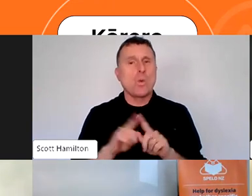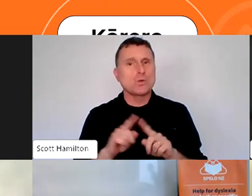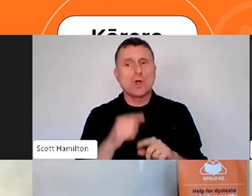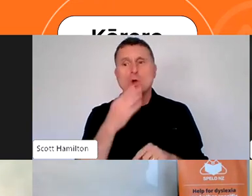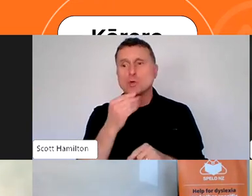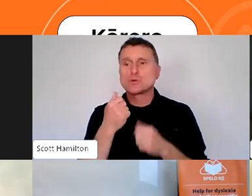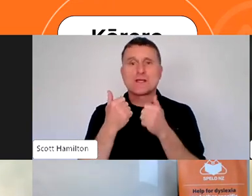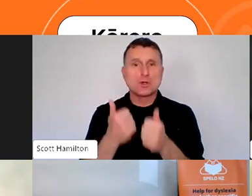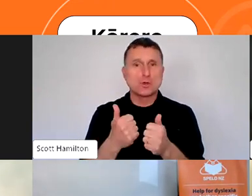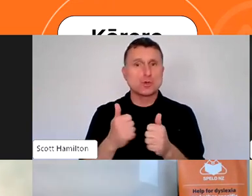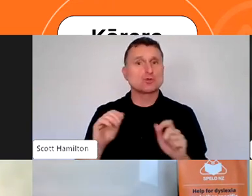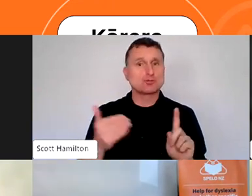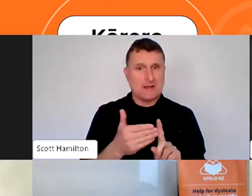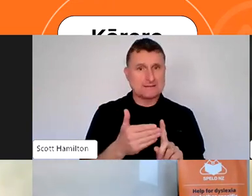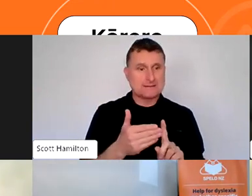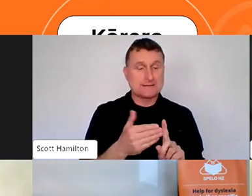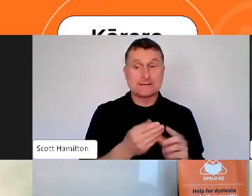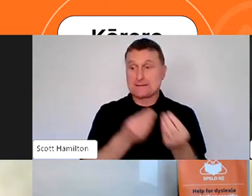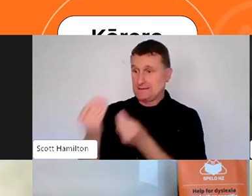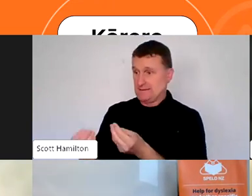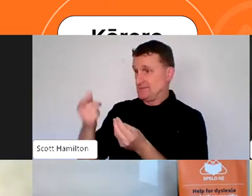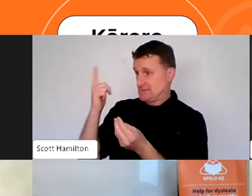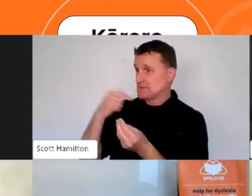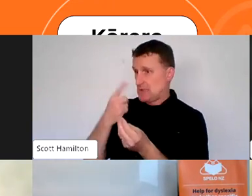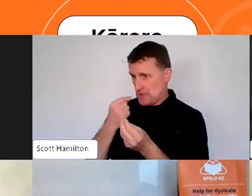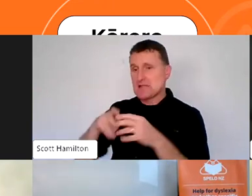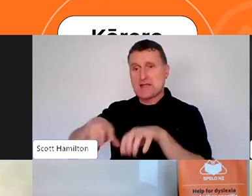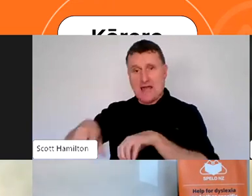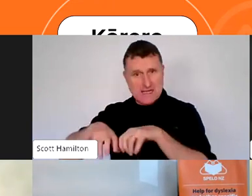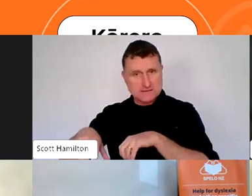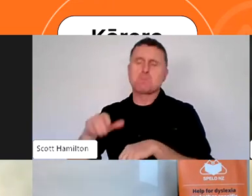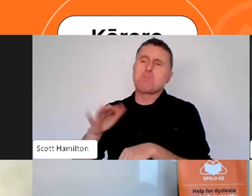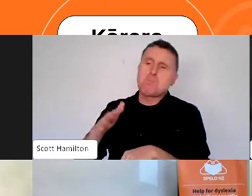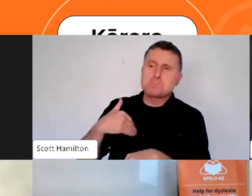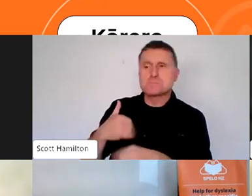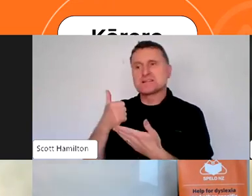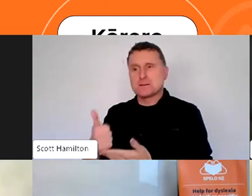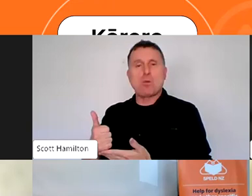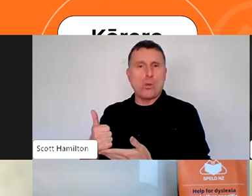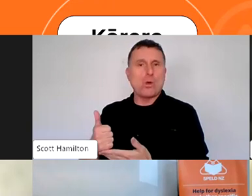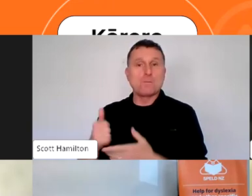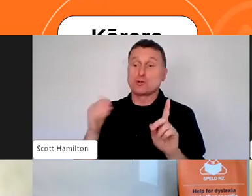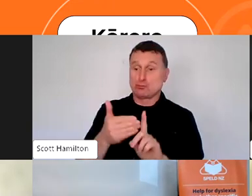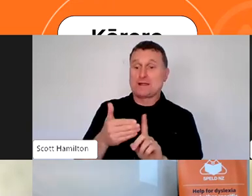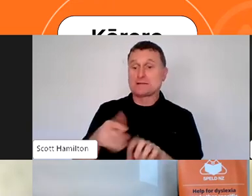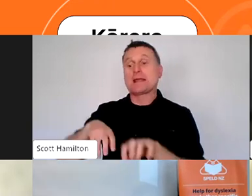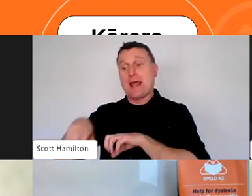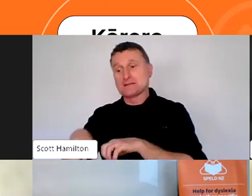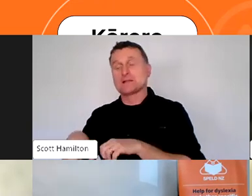know teachers can implement, with support, can work. But we believe